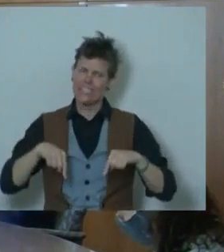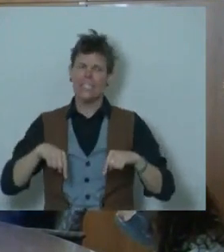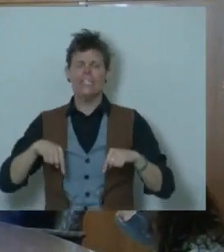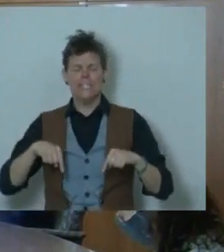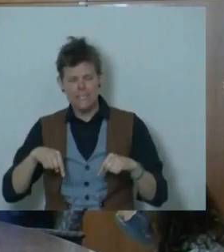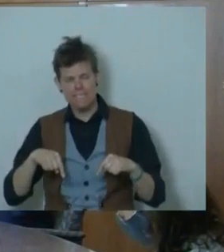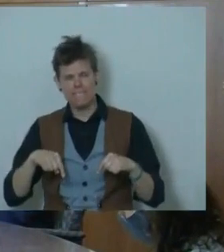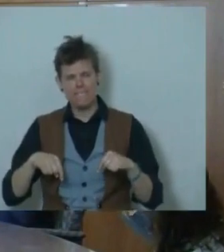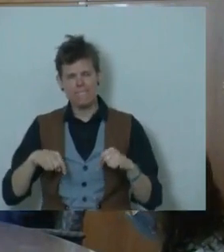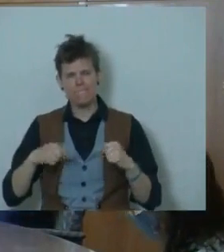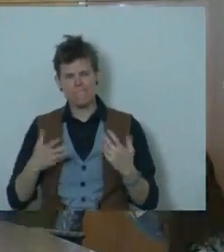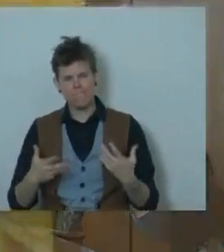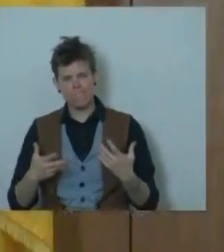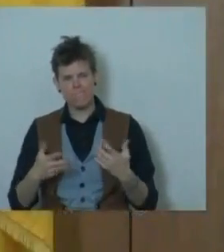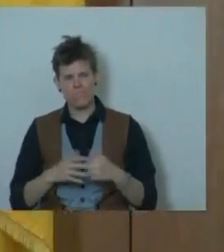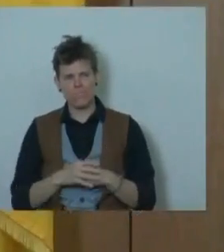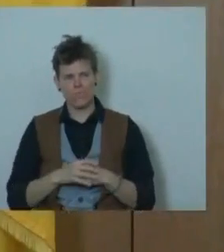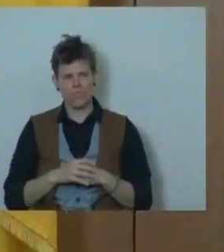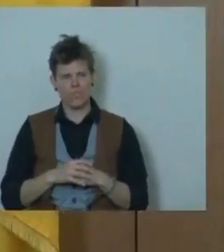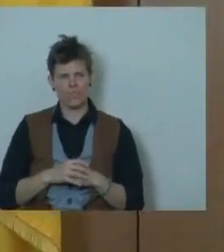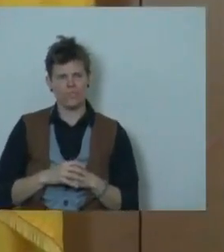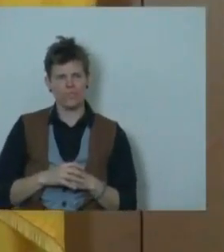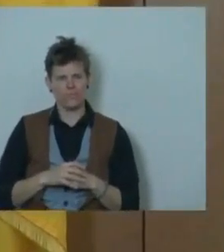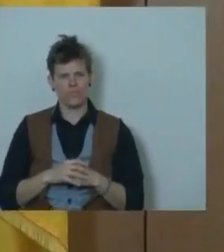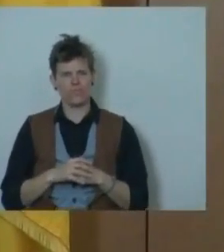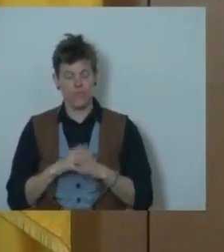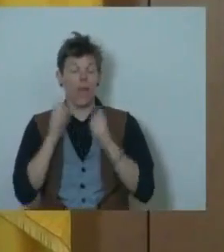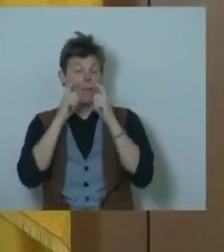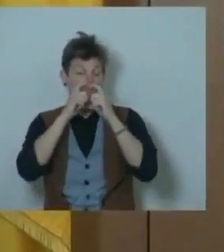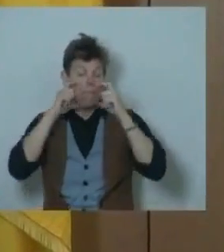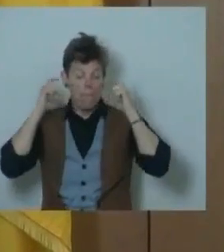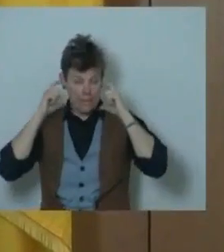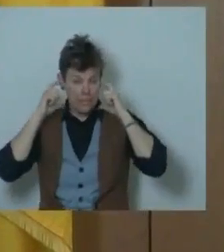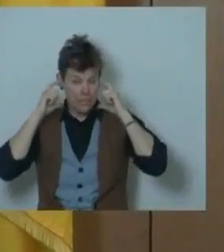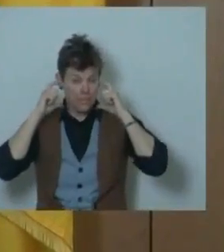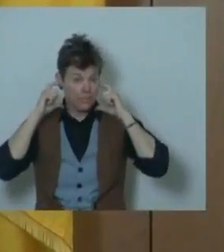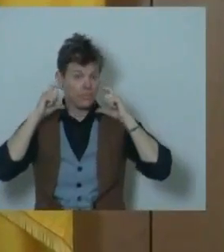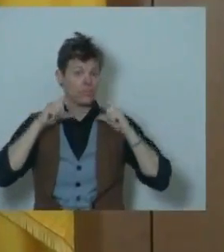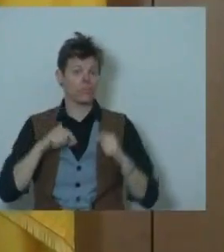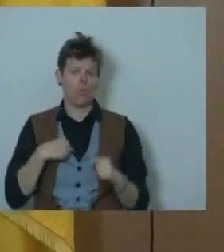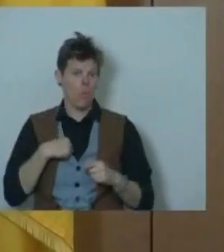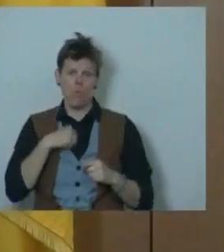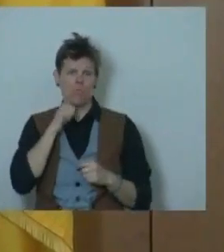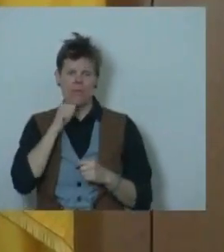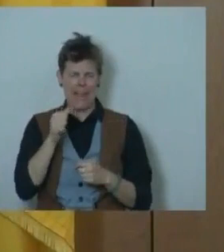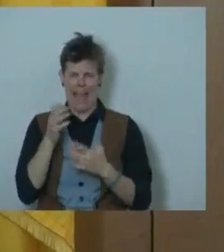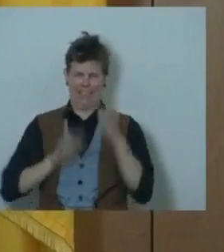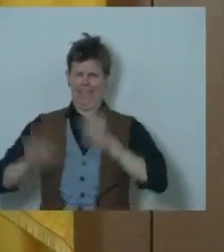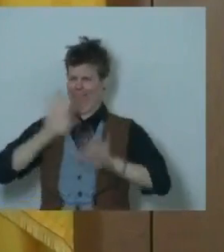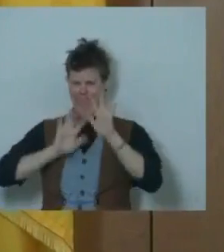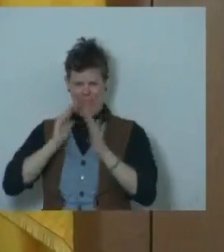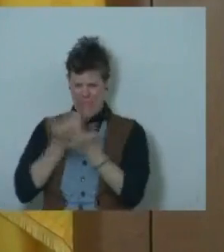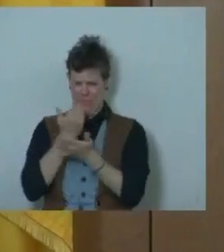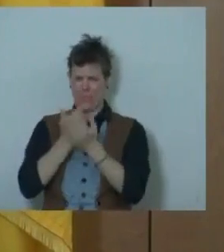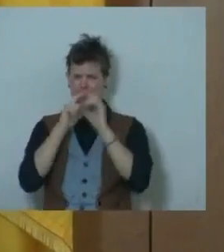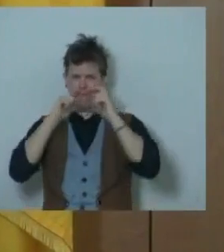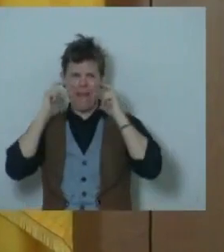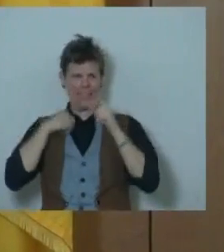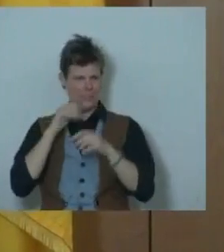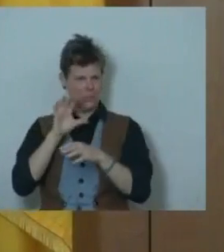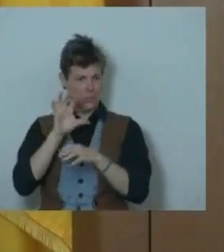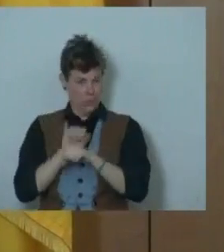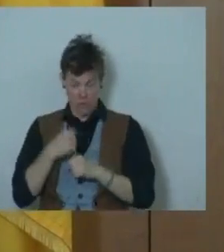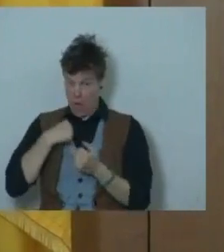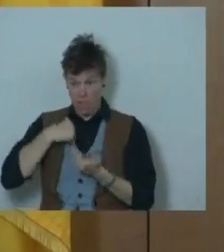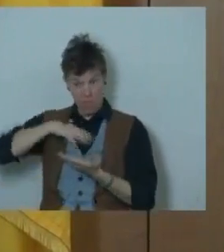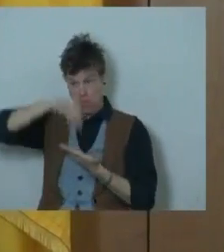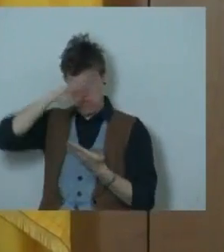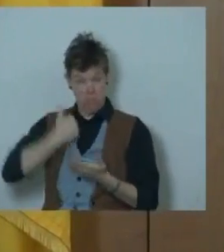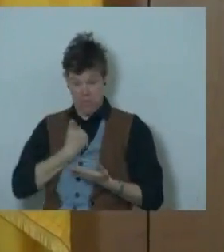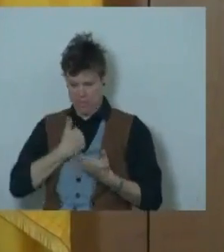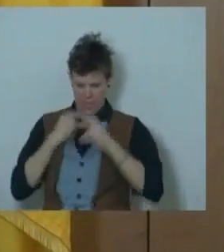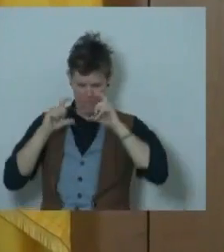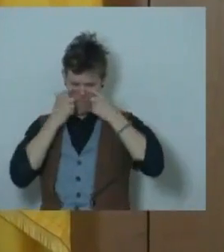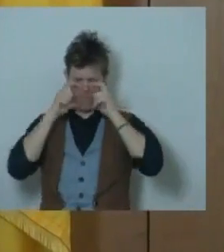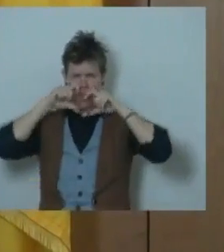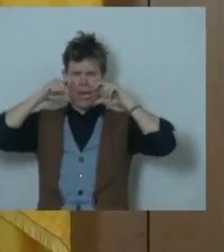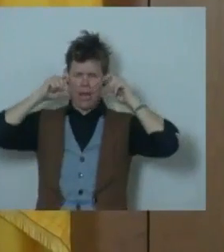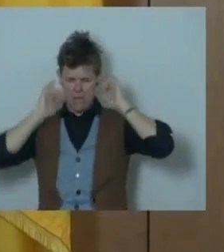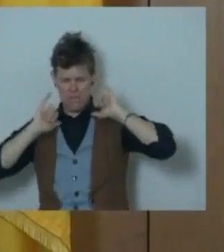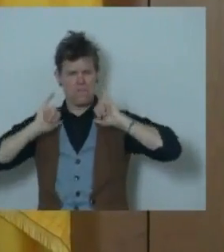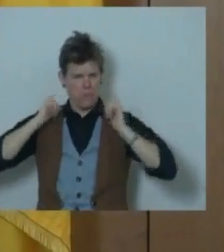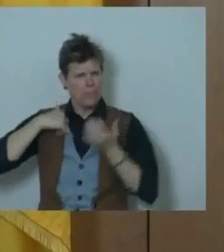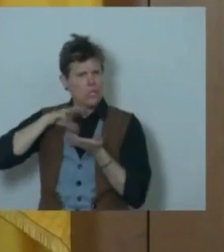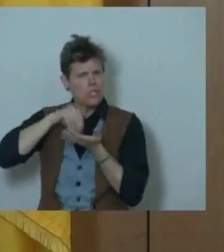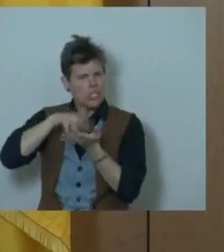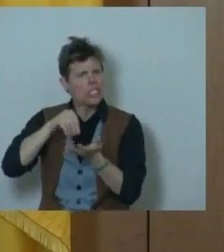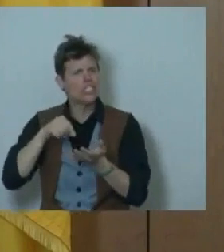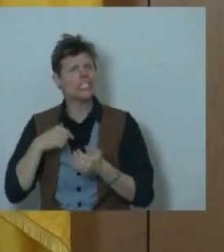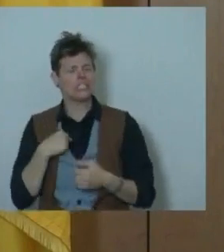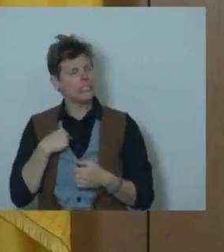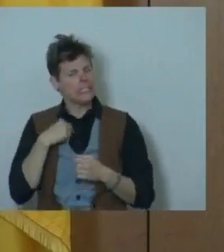WE HAVE OTHER QUESTIONS, WANT TO GET TO THEM -- AND WE WANT TO GET TO THEM, BUT MASKS ARE SOMETHING WE ARE NOT ACCUSTOMED TO.